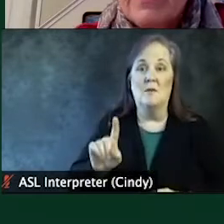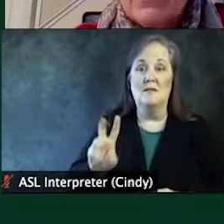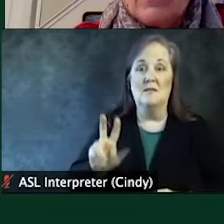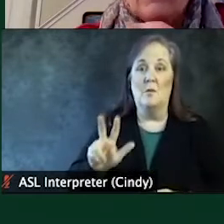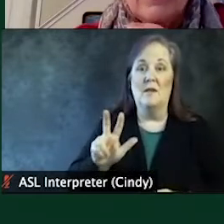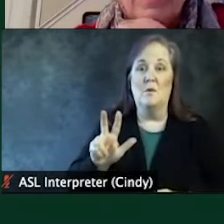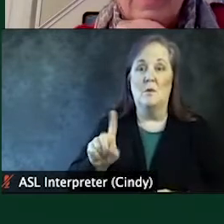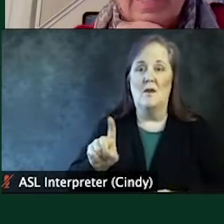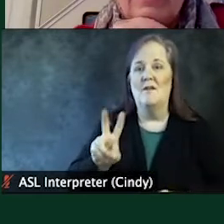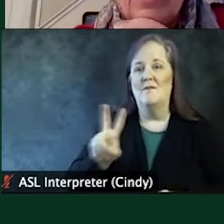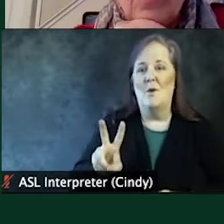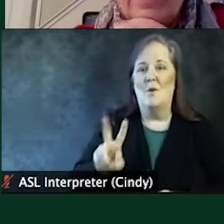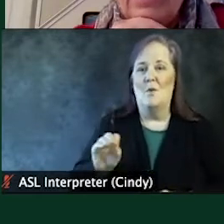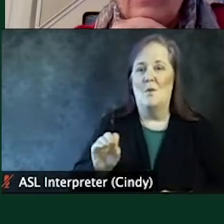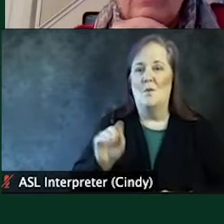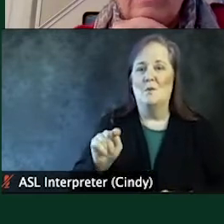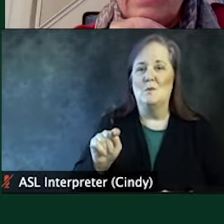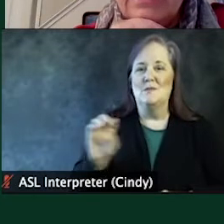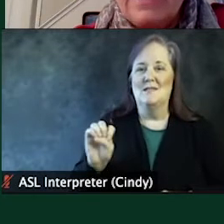So I don't know what you missed.